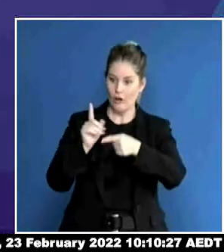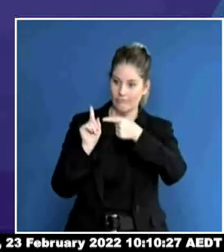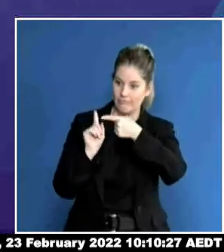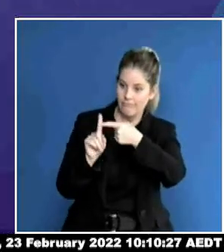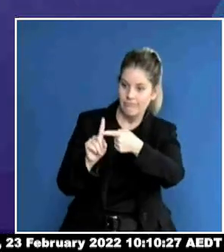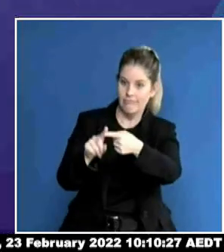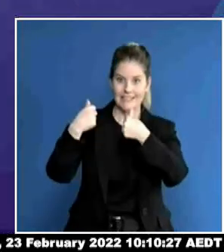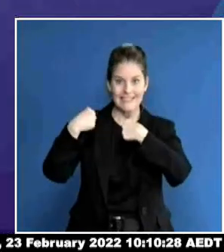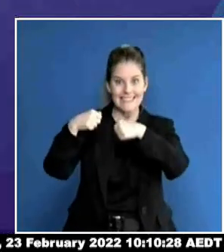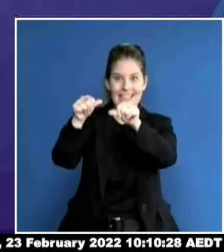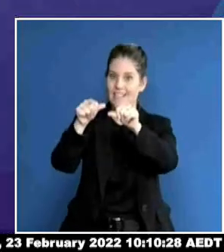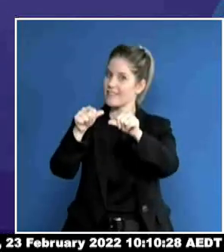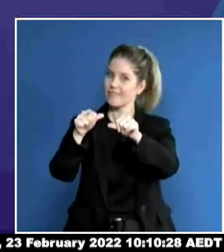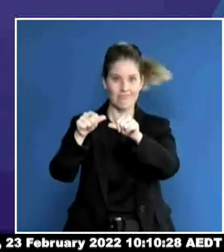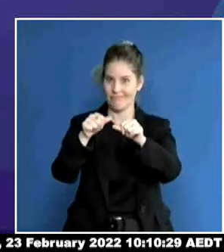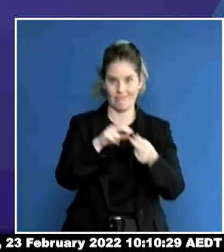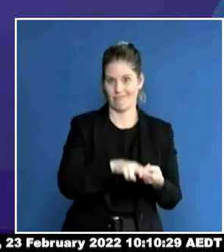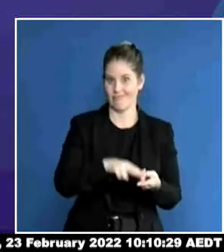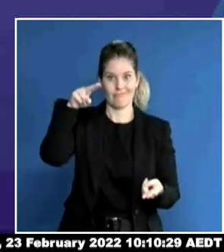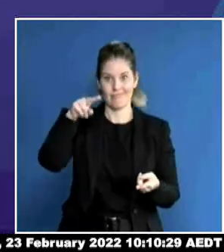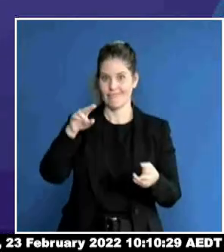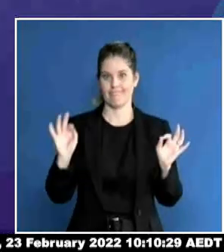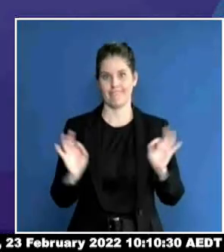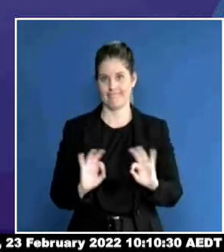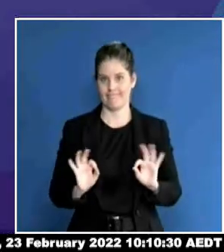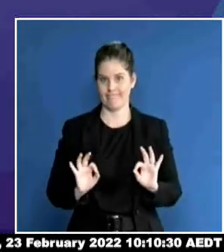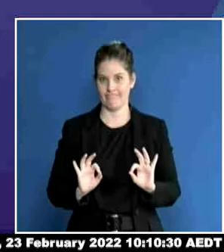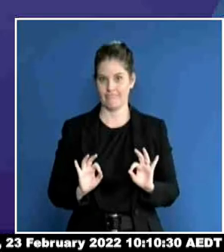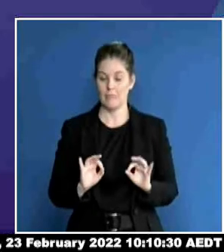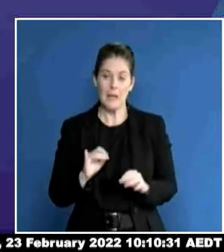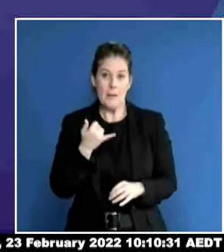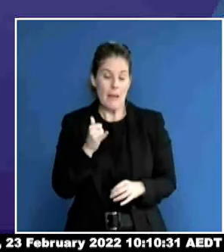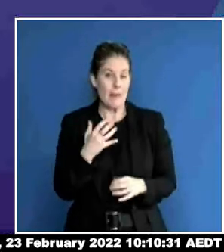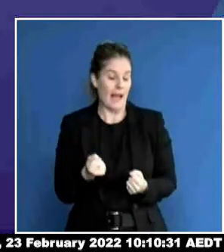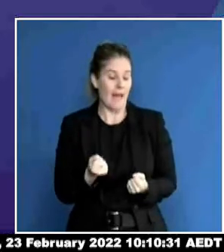Of course there may be explanations for these trends which the evidence no doubt will